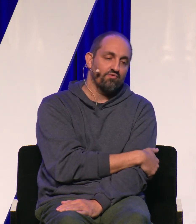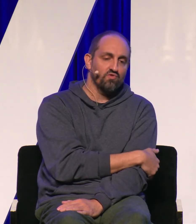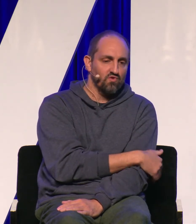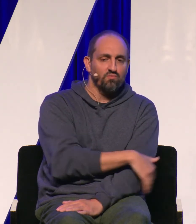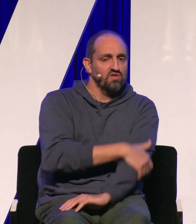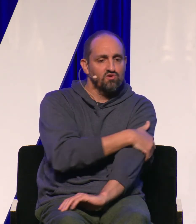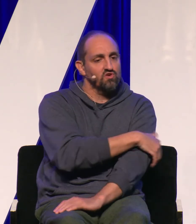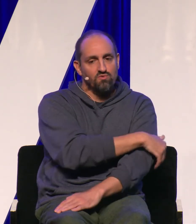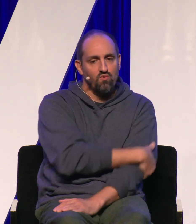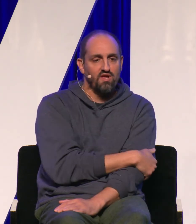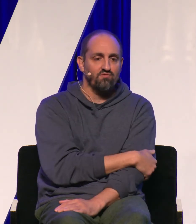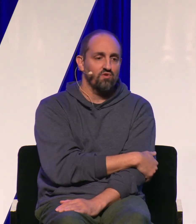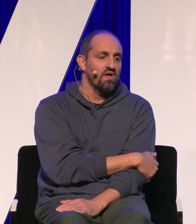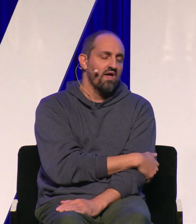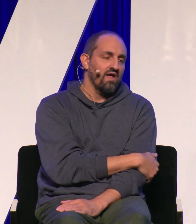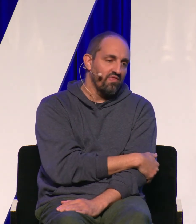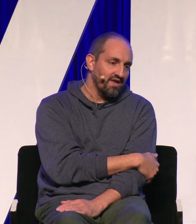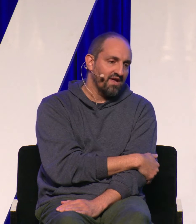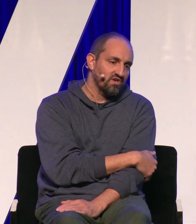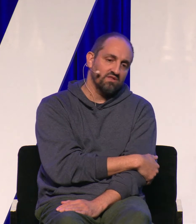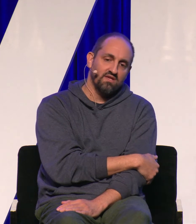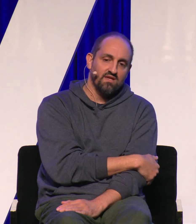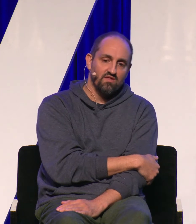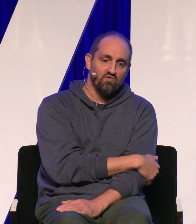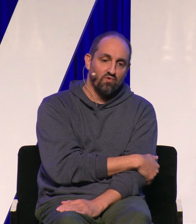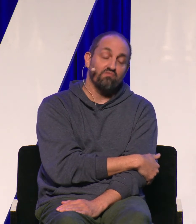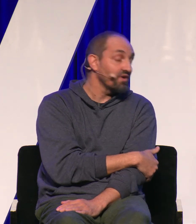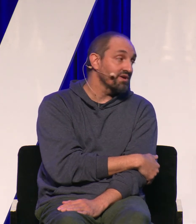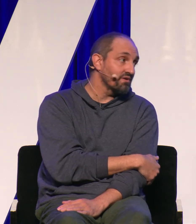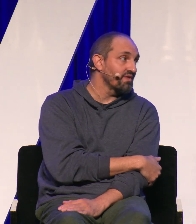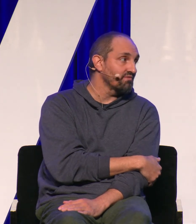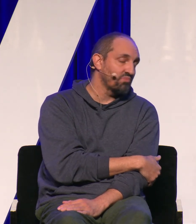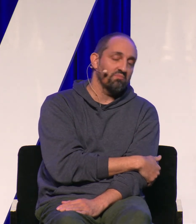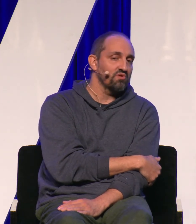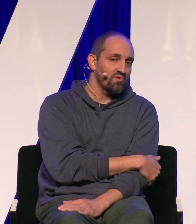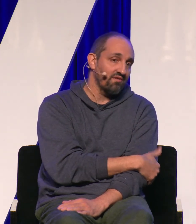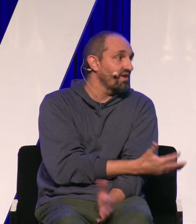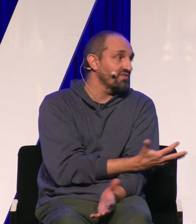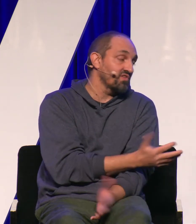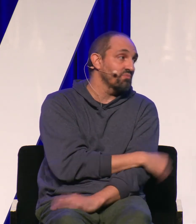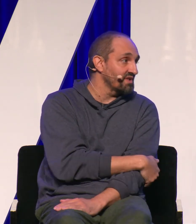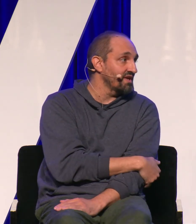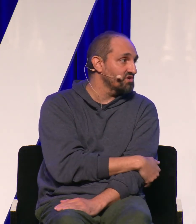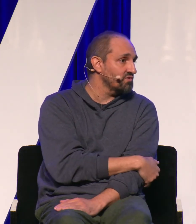Zoom and YouTube, and what have you. And that actually is, was a very good thing for people who have accessibility issues.